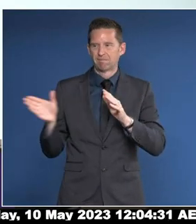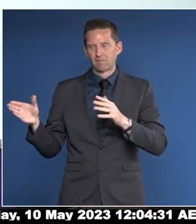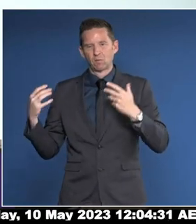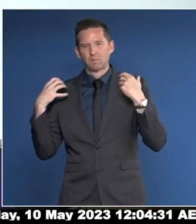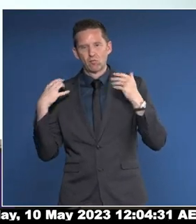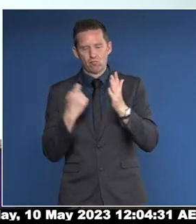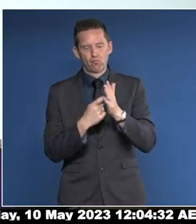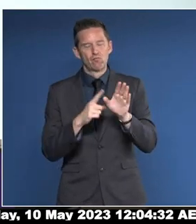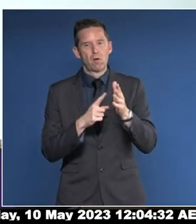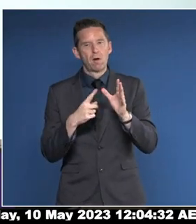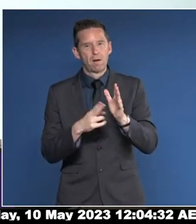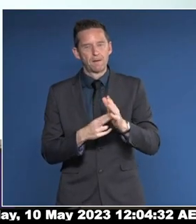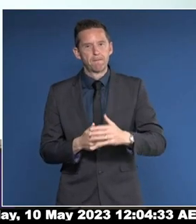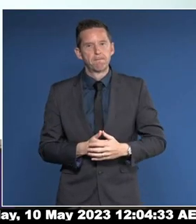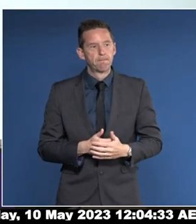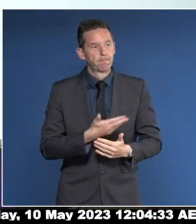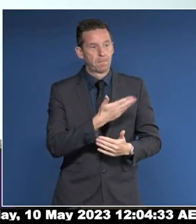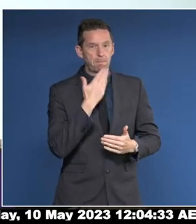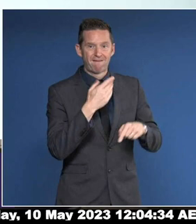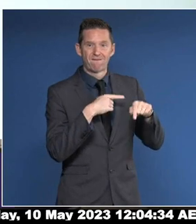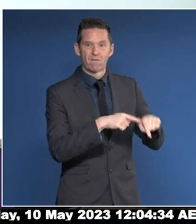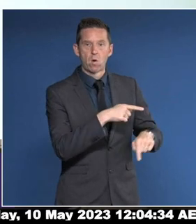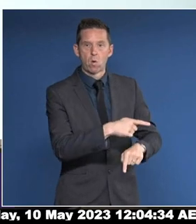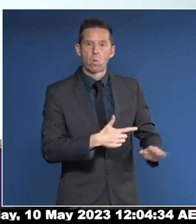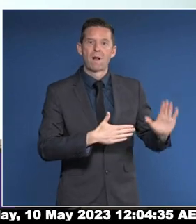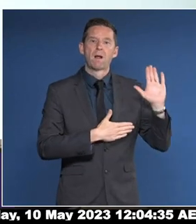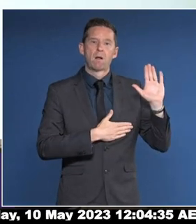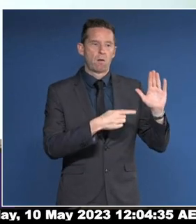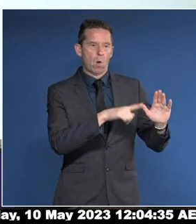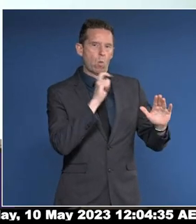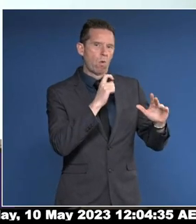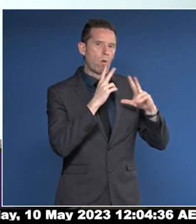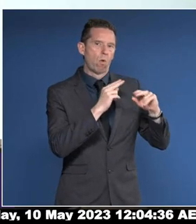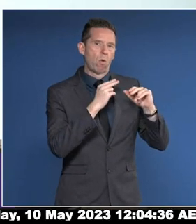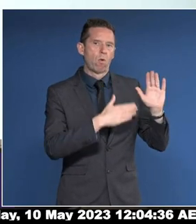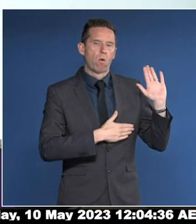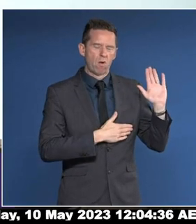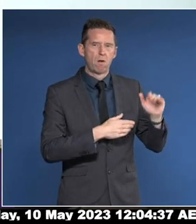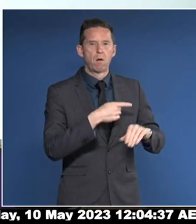If you would follow the instructions of the associate, she will read out what I presume will be the affirmation.